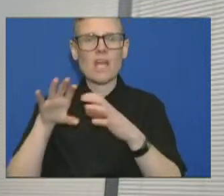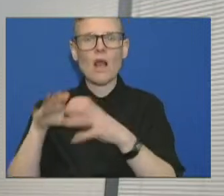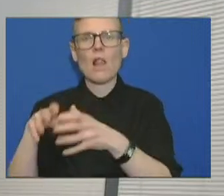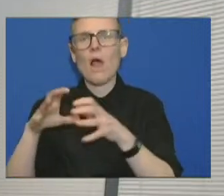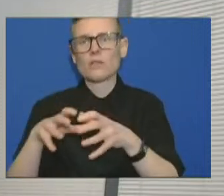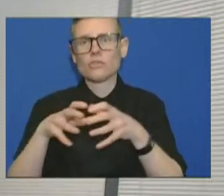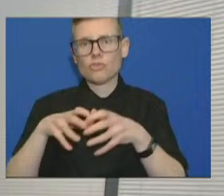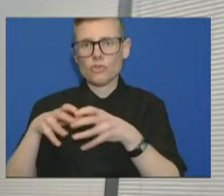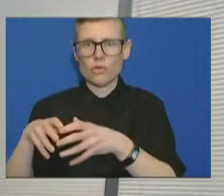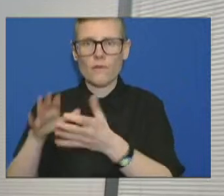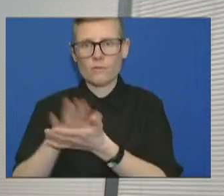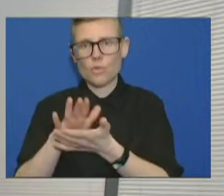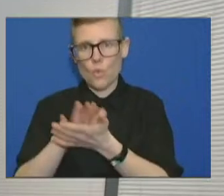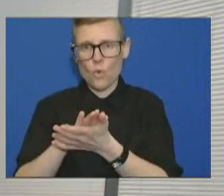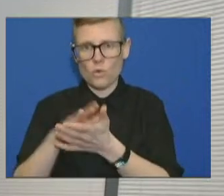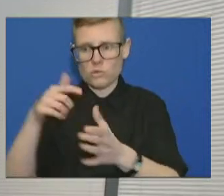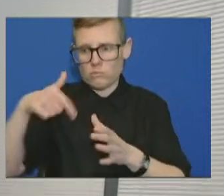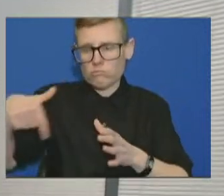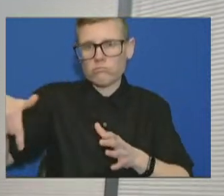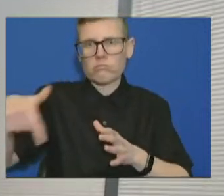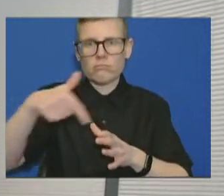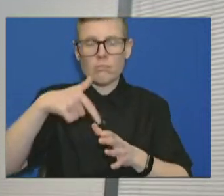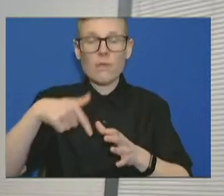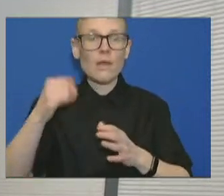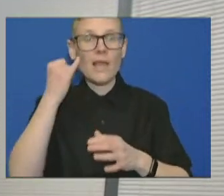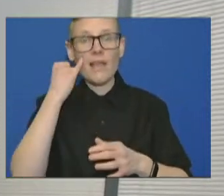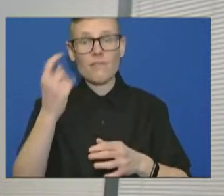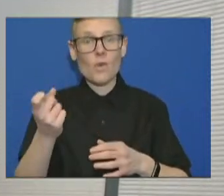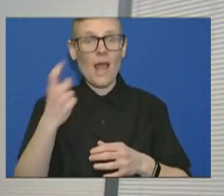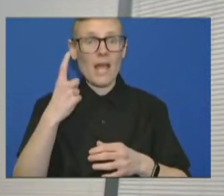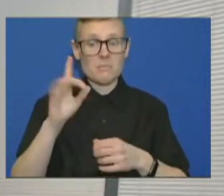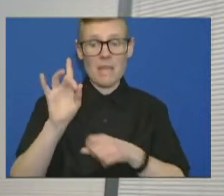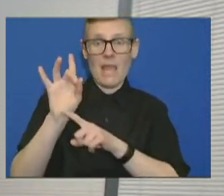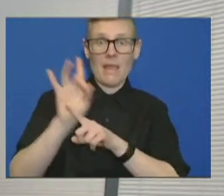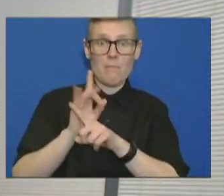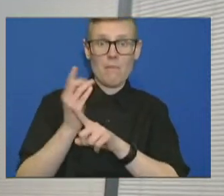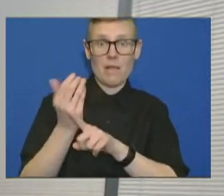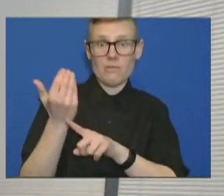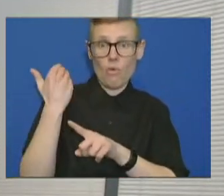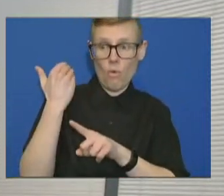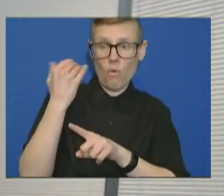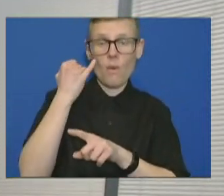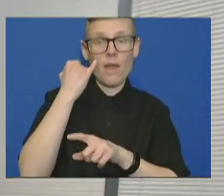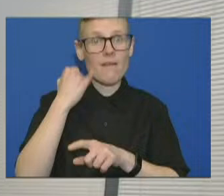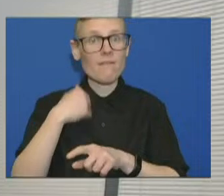almost like service areas for a specific cluster of schools or